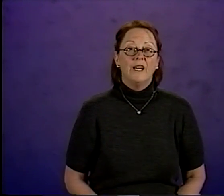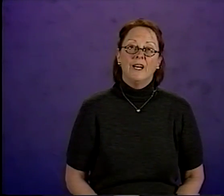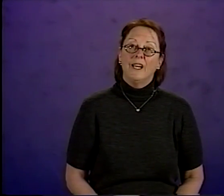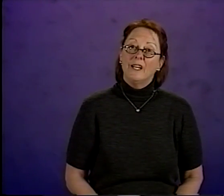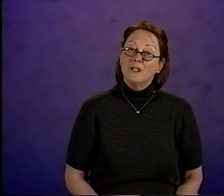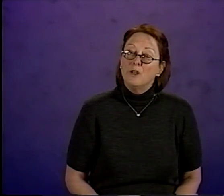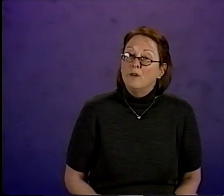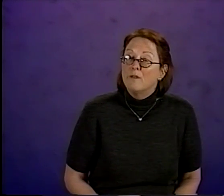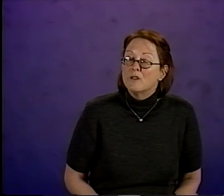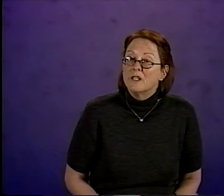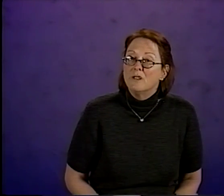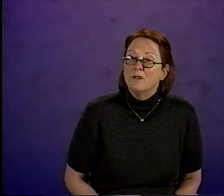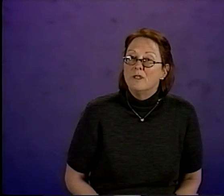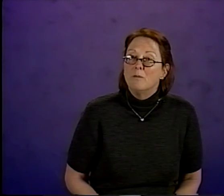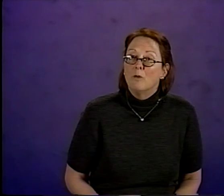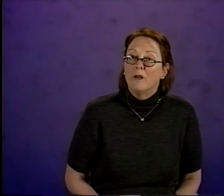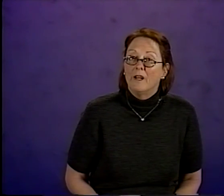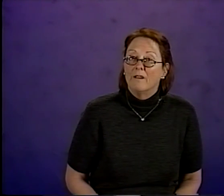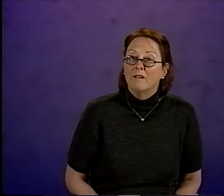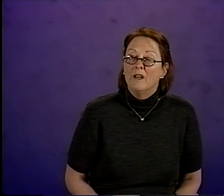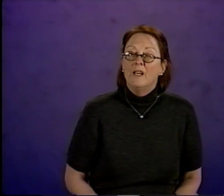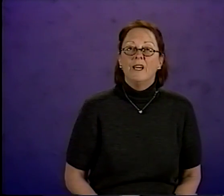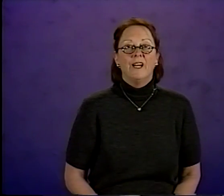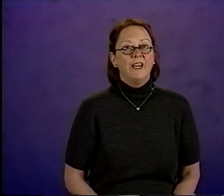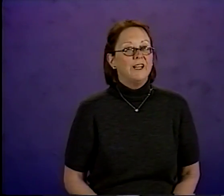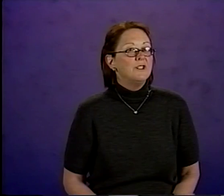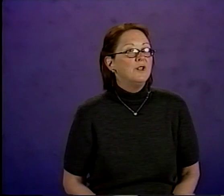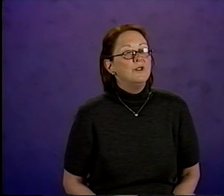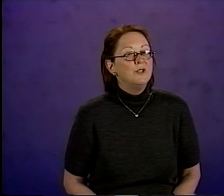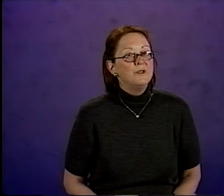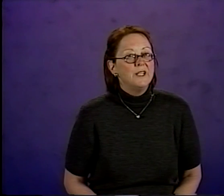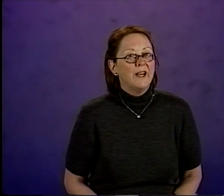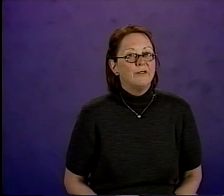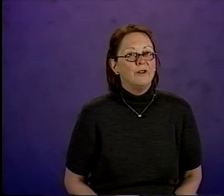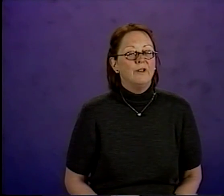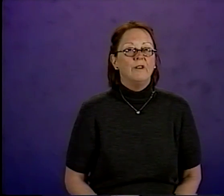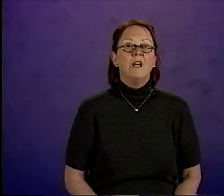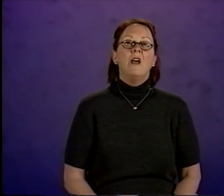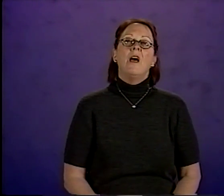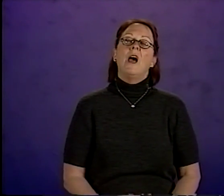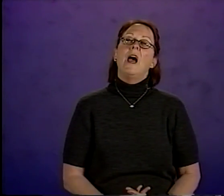'Can I get it to you first thing Tuesday morning?' 'Can to get it to you Tuesday afternoon?"